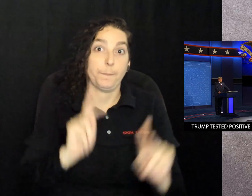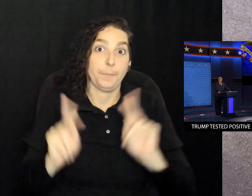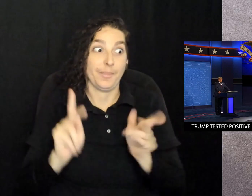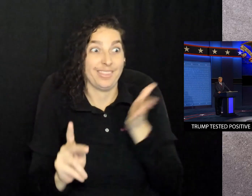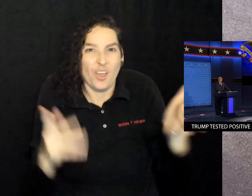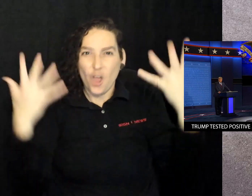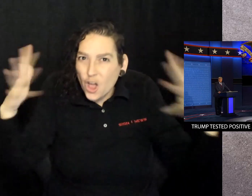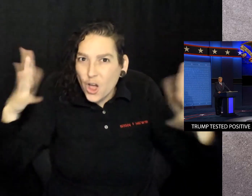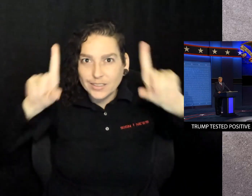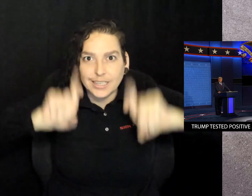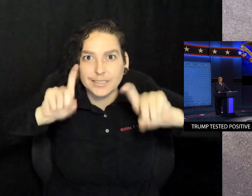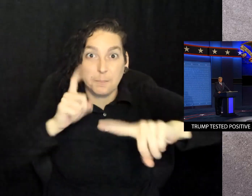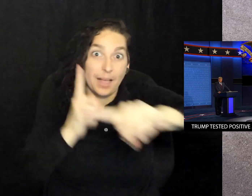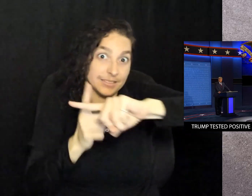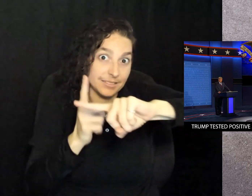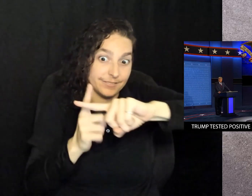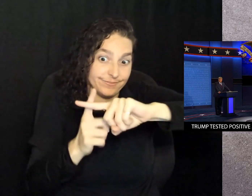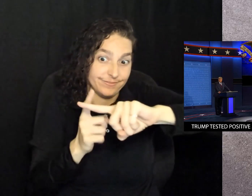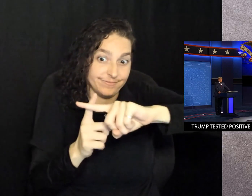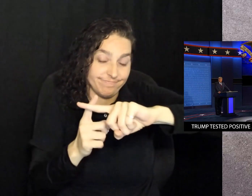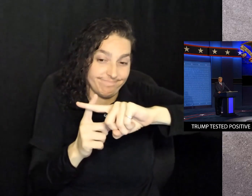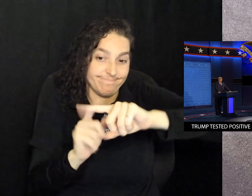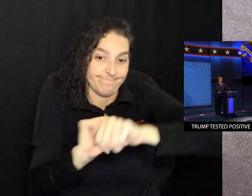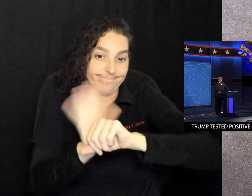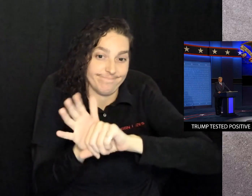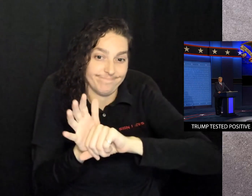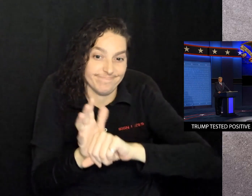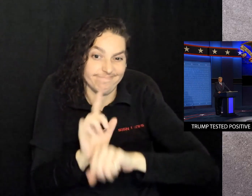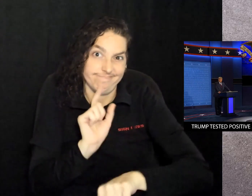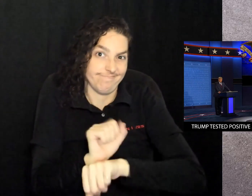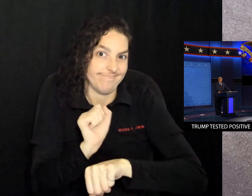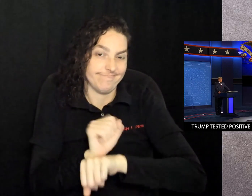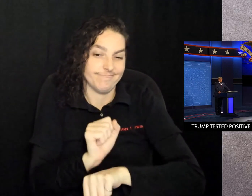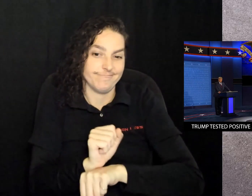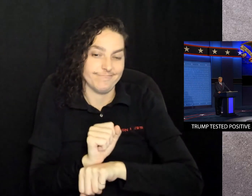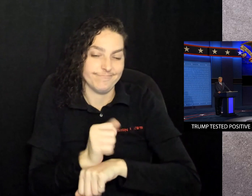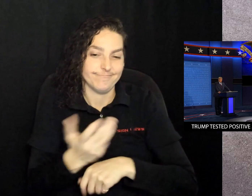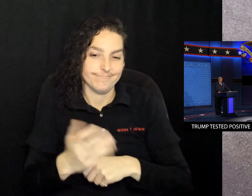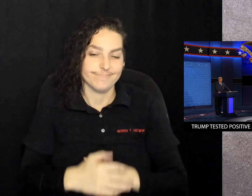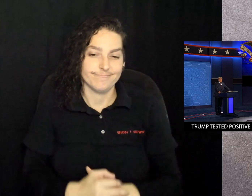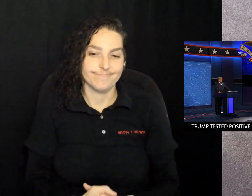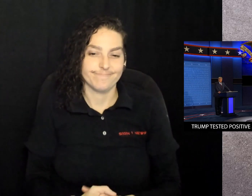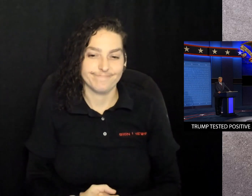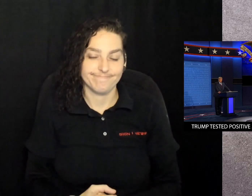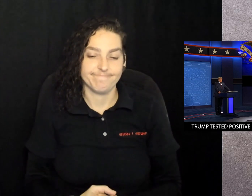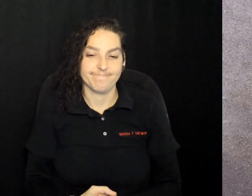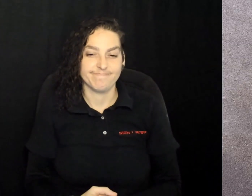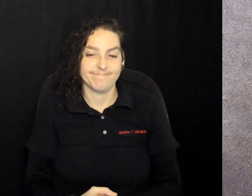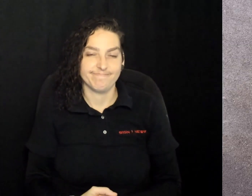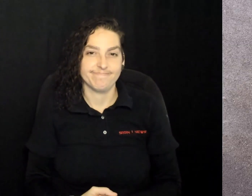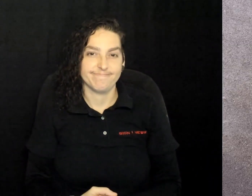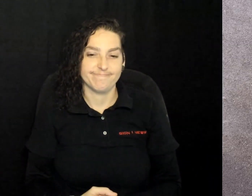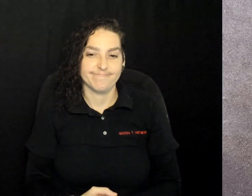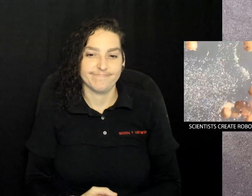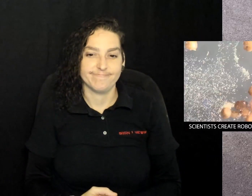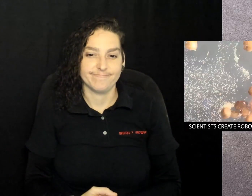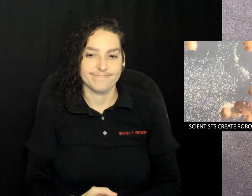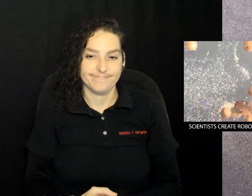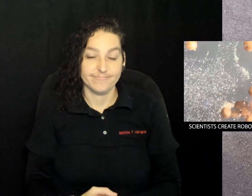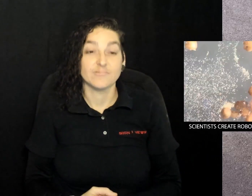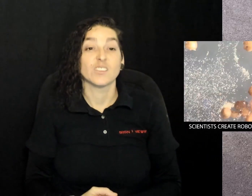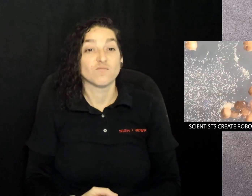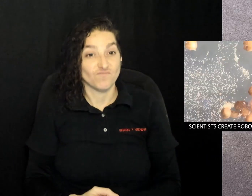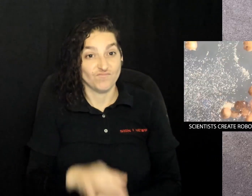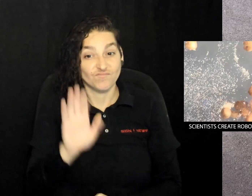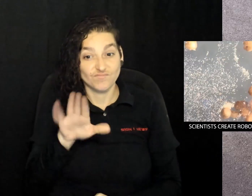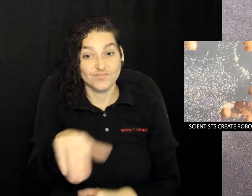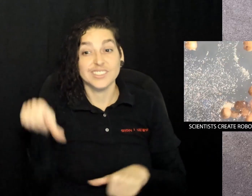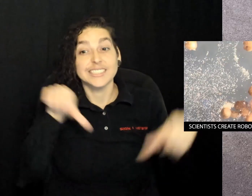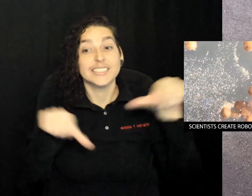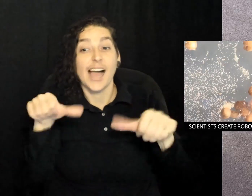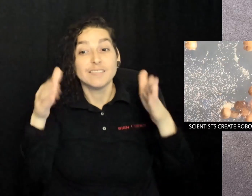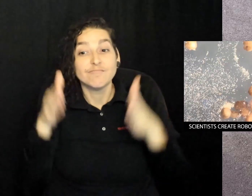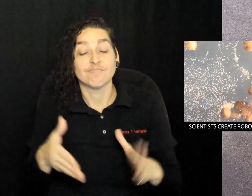with at least 12 people there testing positive for coronavirus